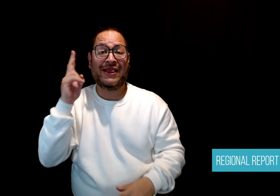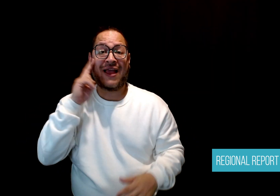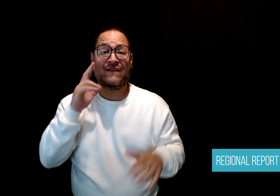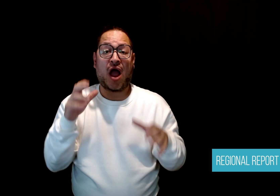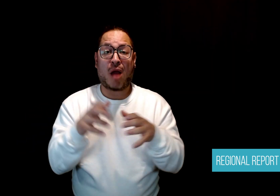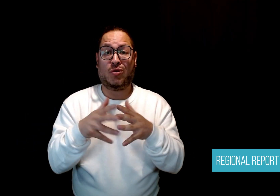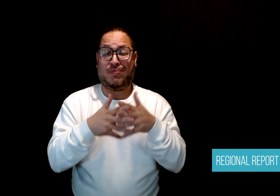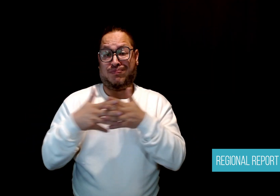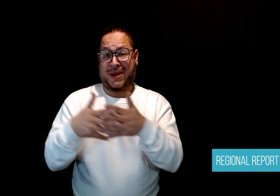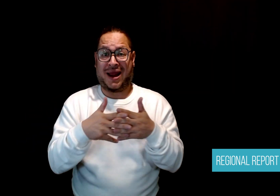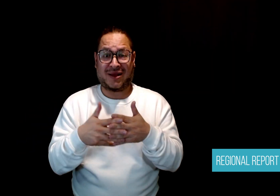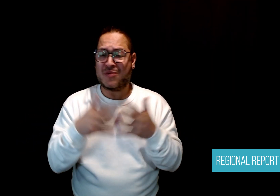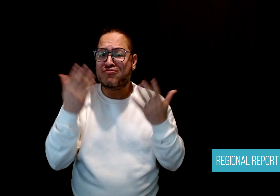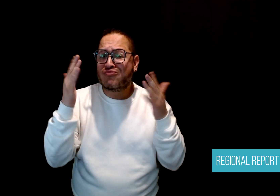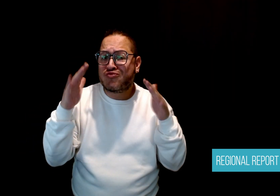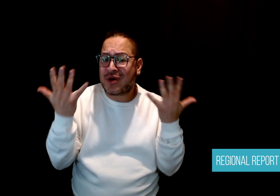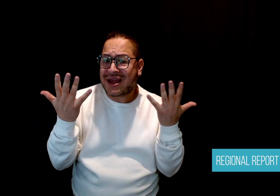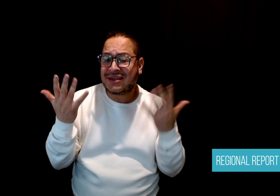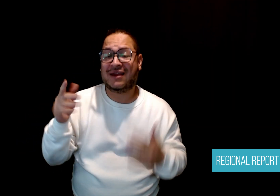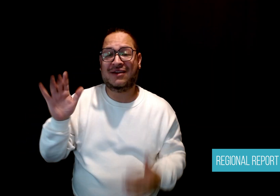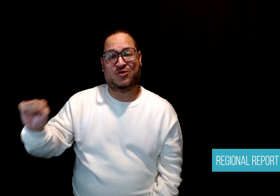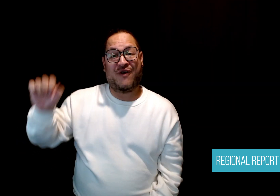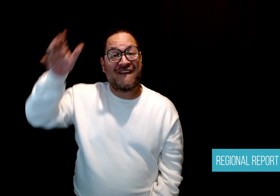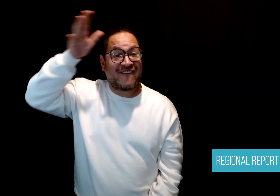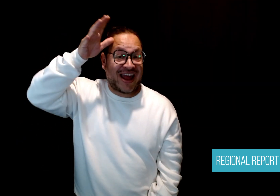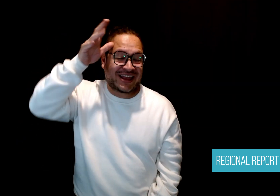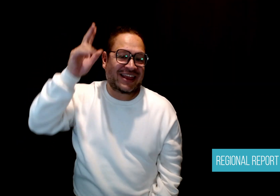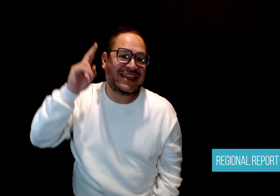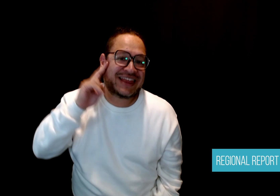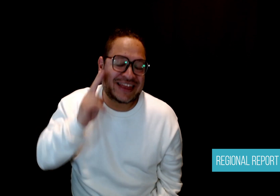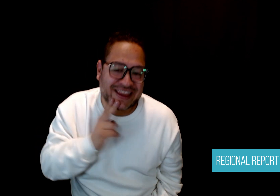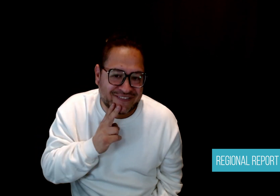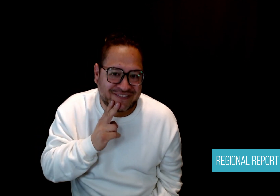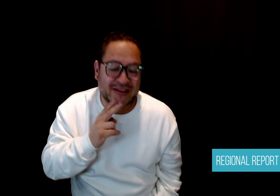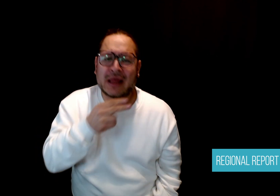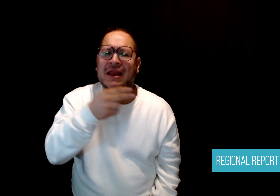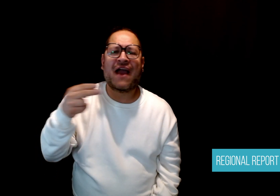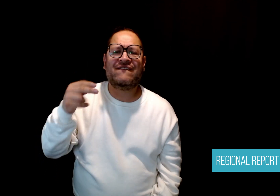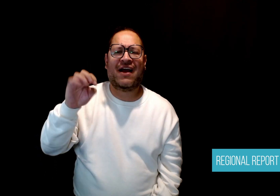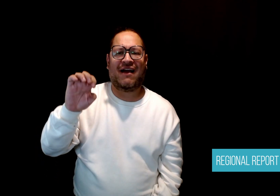that hearing people who come to her store do not need